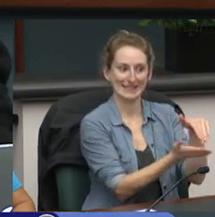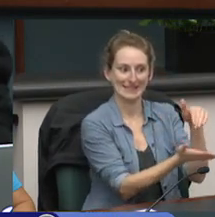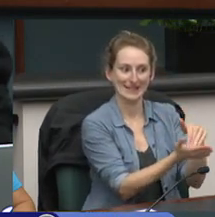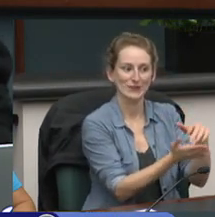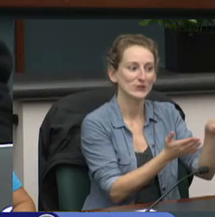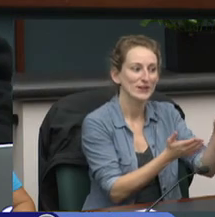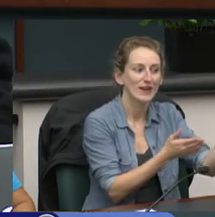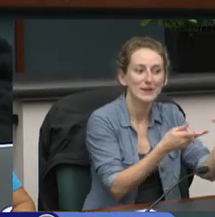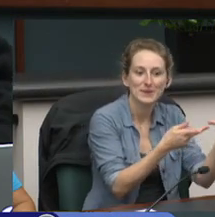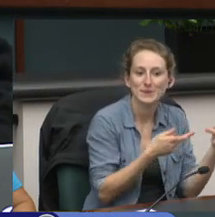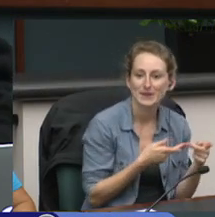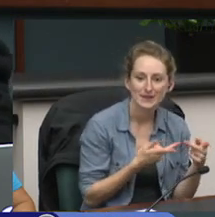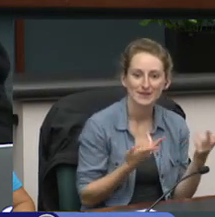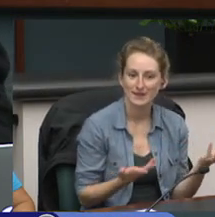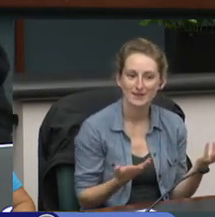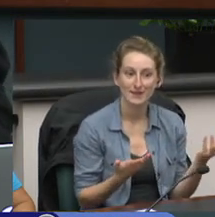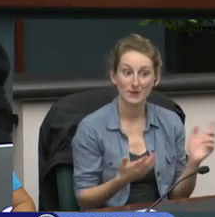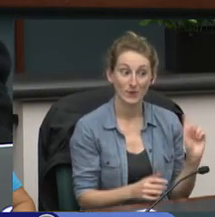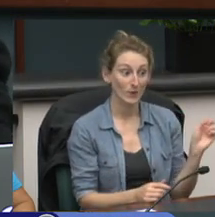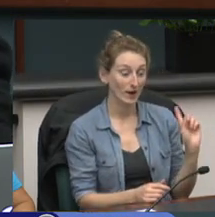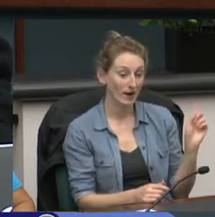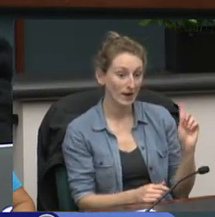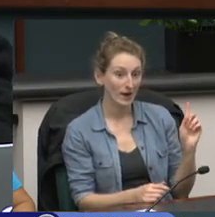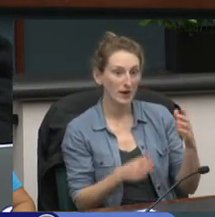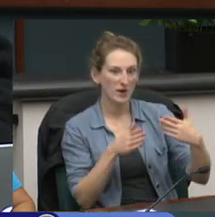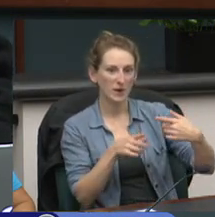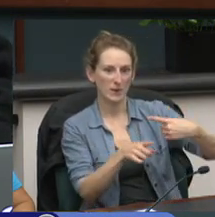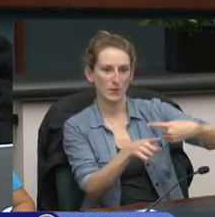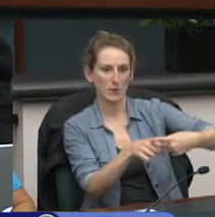centers of the city is the third corner of 3rd and College Bowl Road but it's